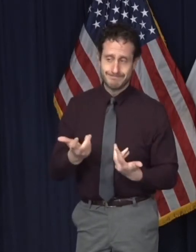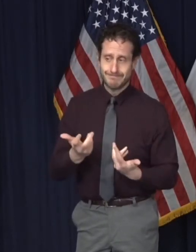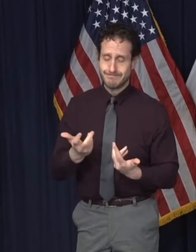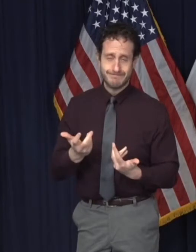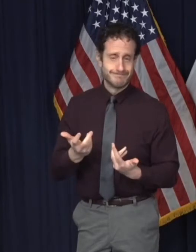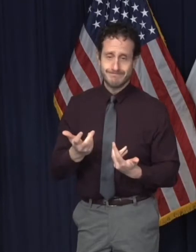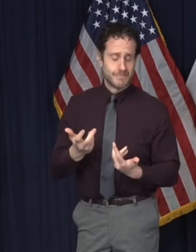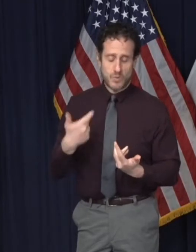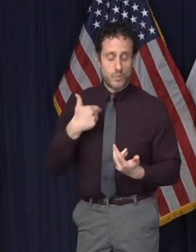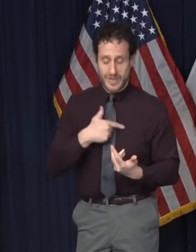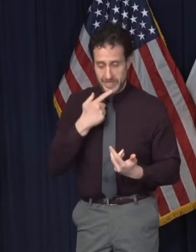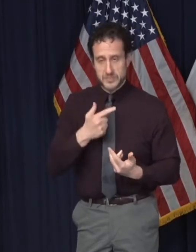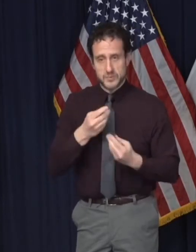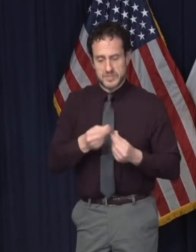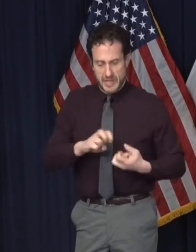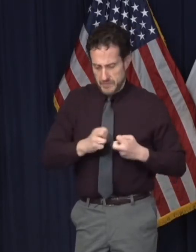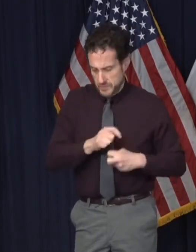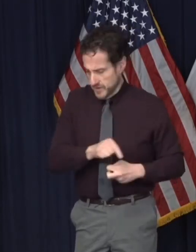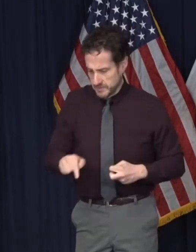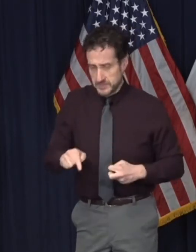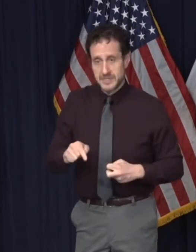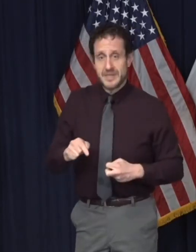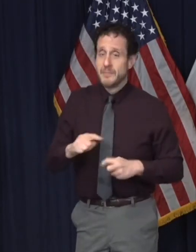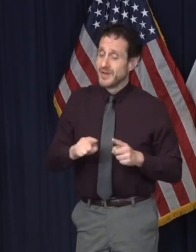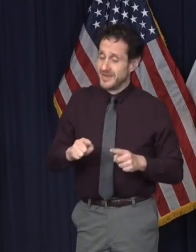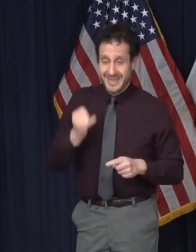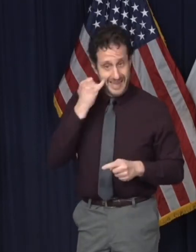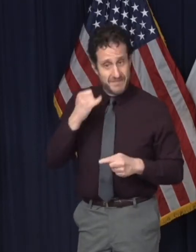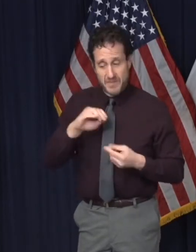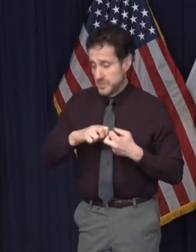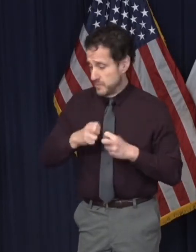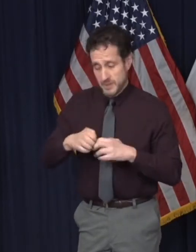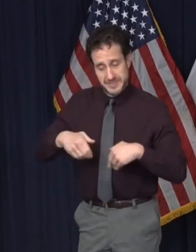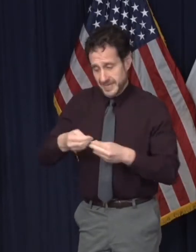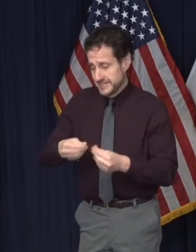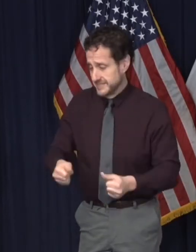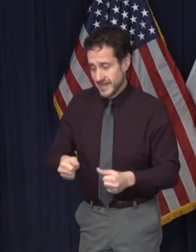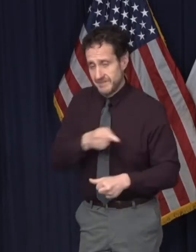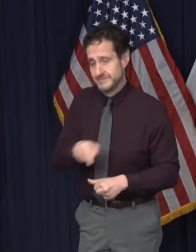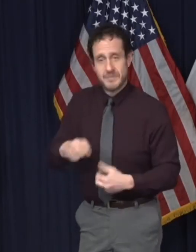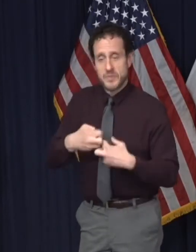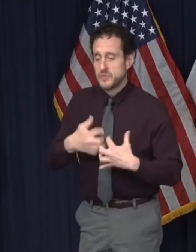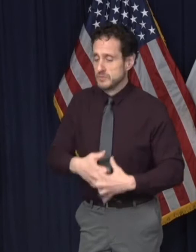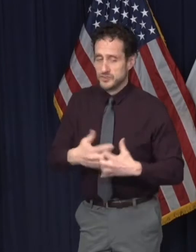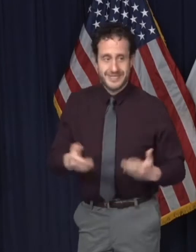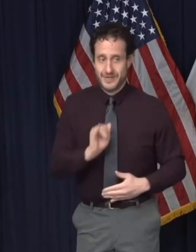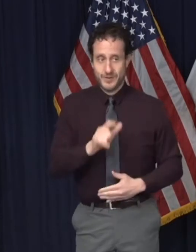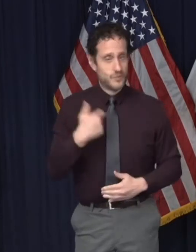THAT'S CHALLENGES ARE OVERCOME, THESE MACHINES WILL NOT BE PART OF OUR TESTING CAPACITY HERE IN